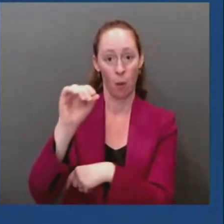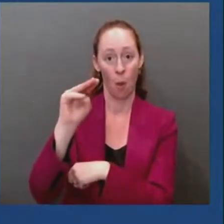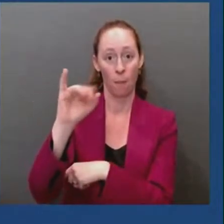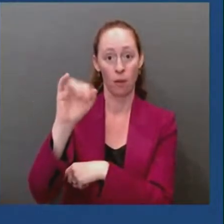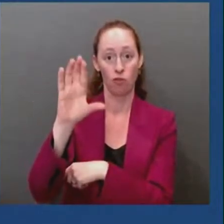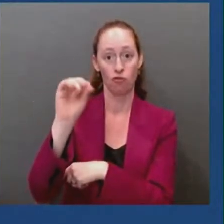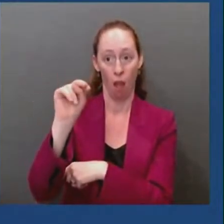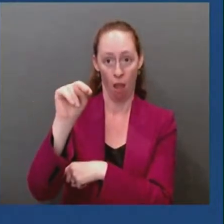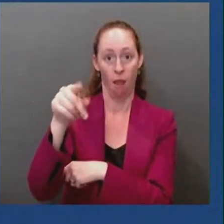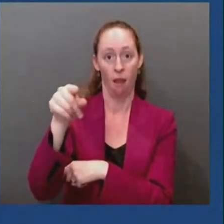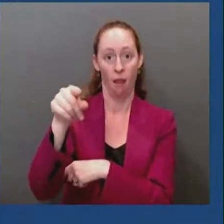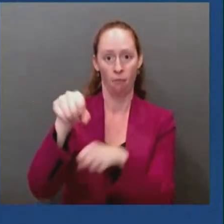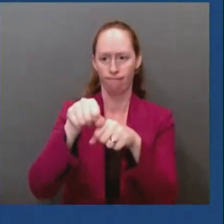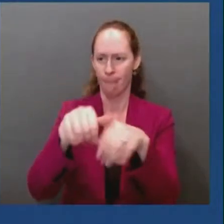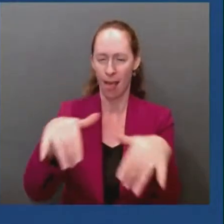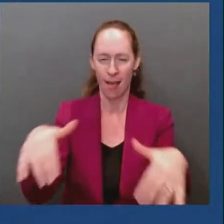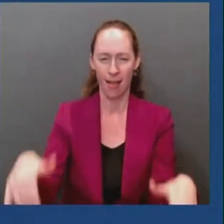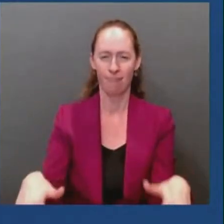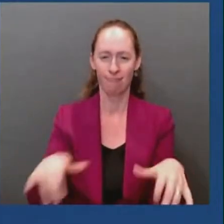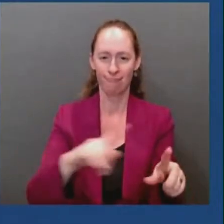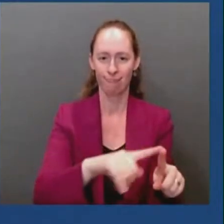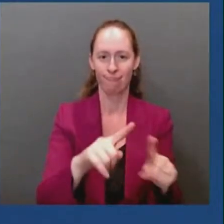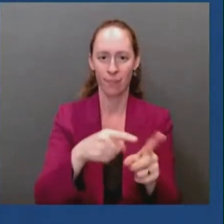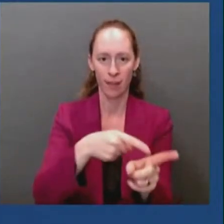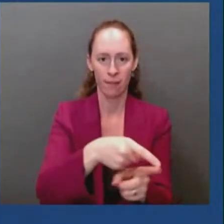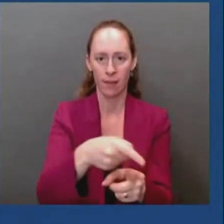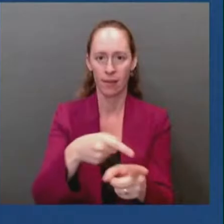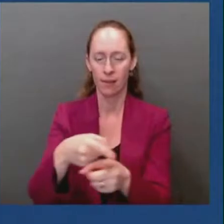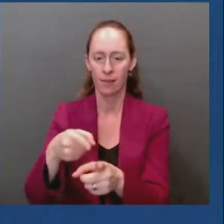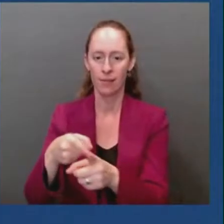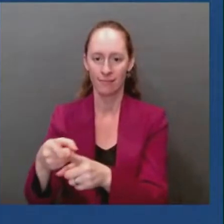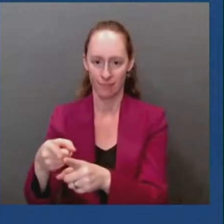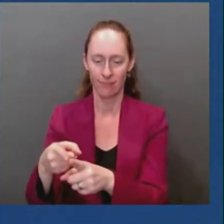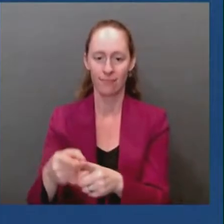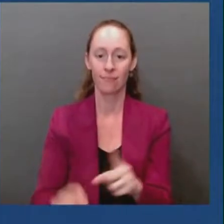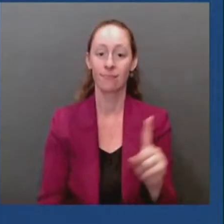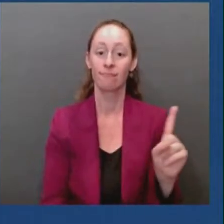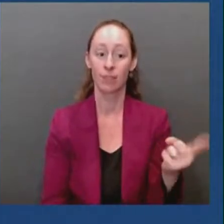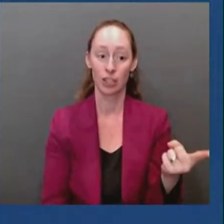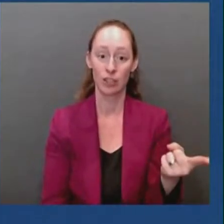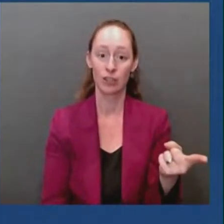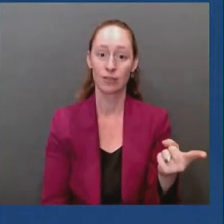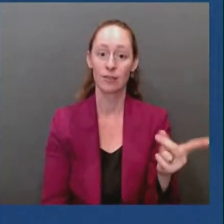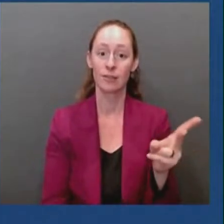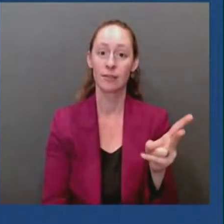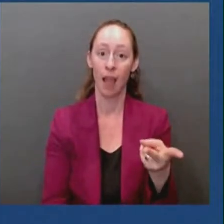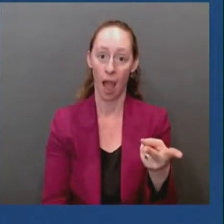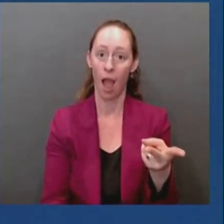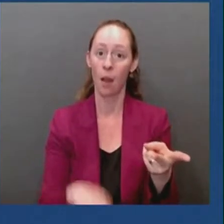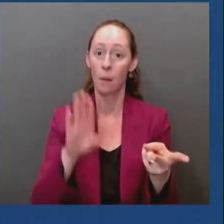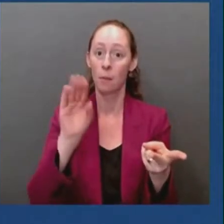SUB LINEAGE IS. THE BOOST THAT WE HAVE HAD, THE